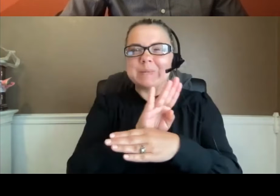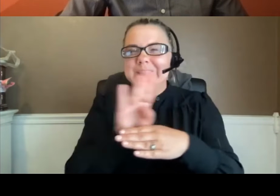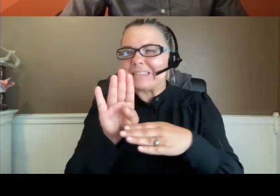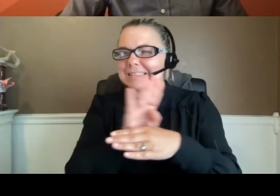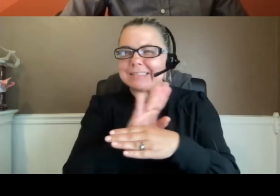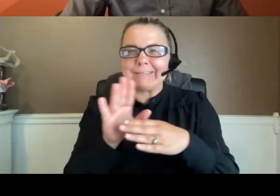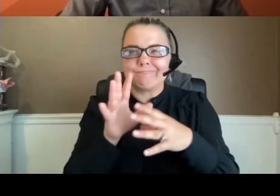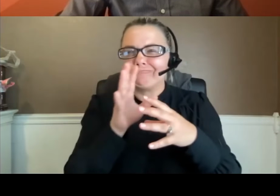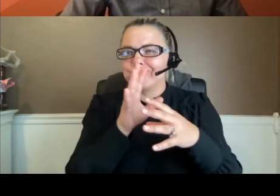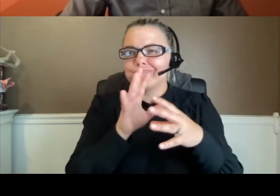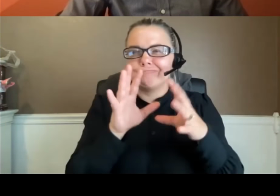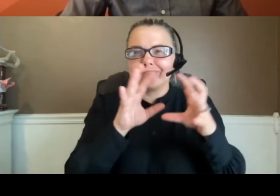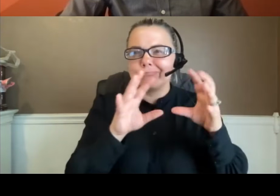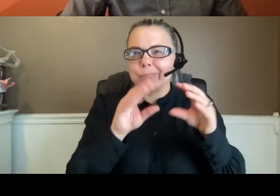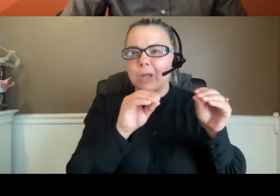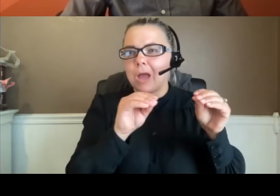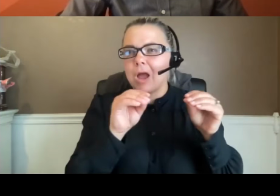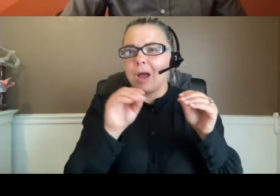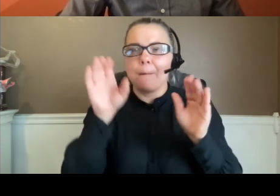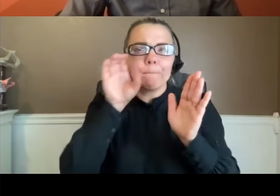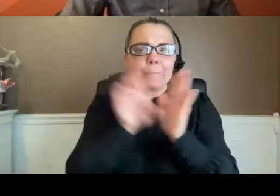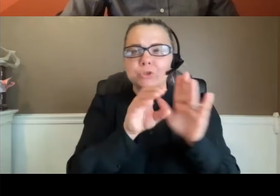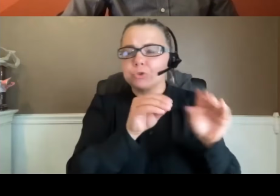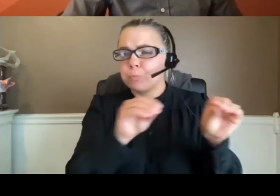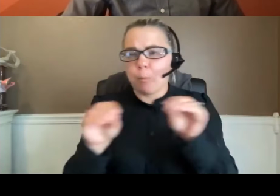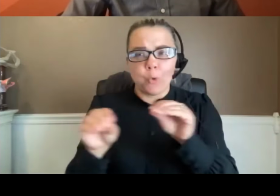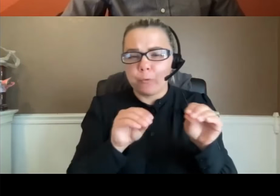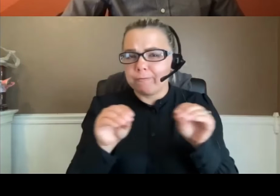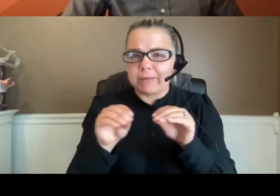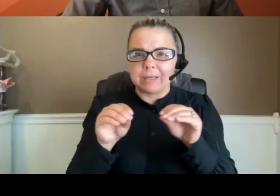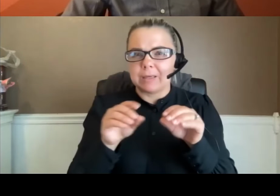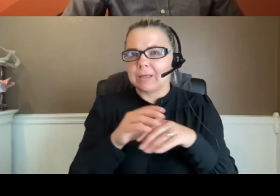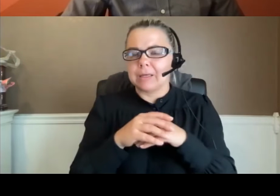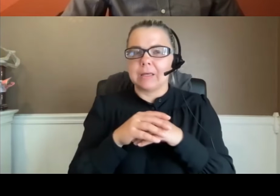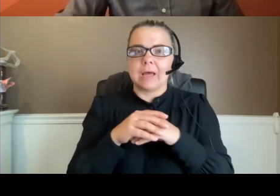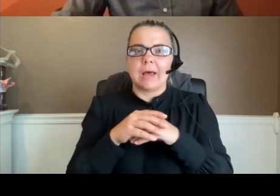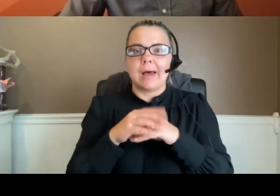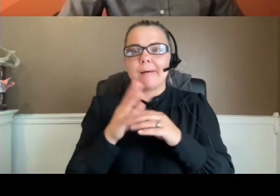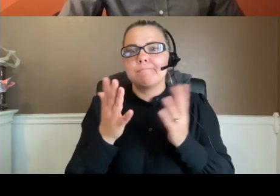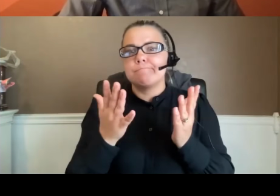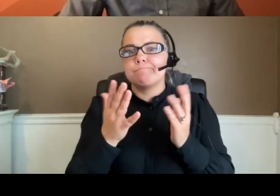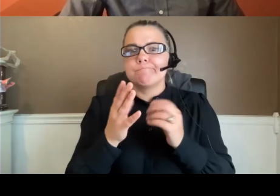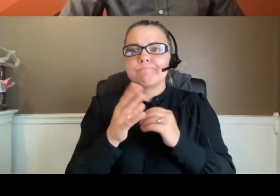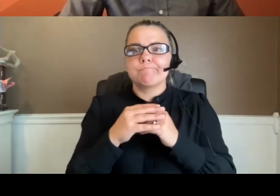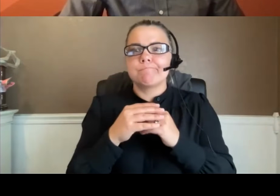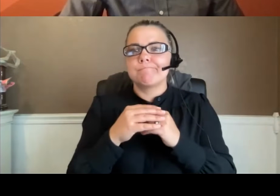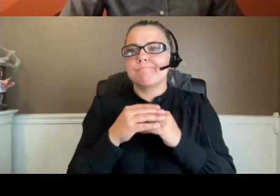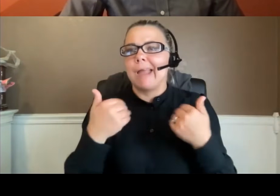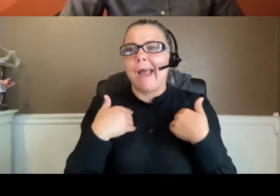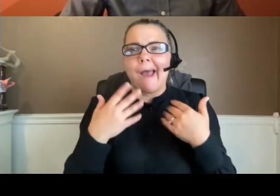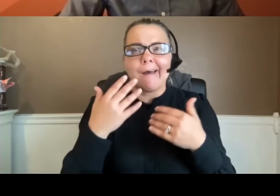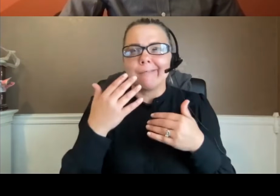in motion graphic of a dashboard - a visualization dashboard that's got all sorts of things about